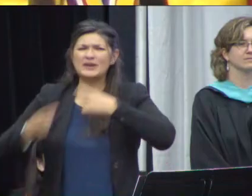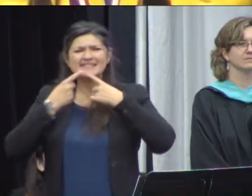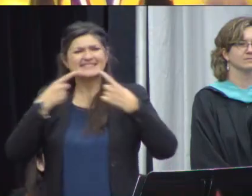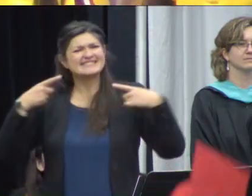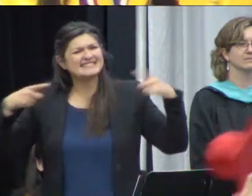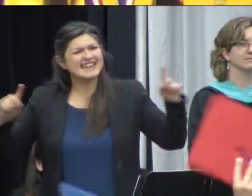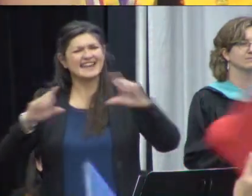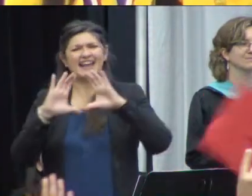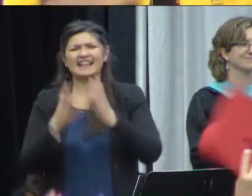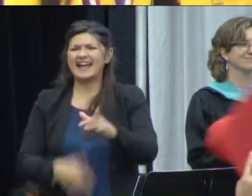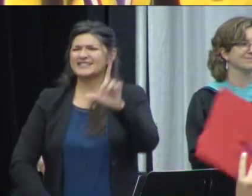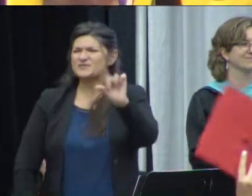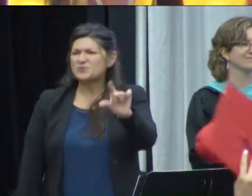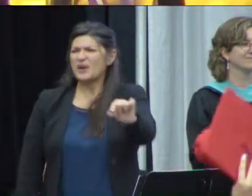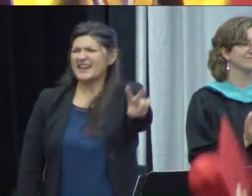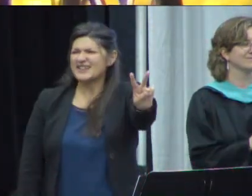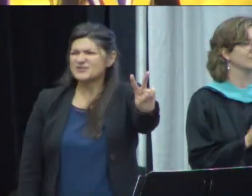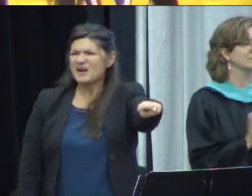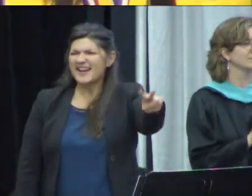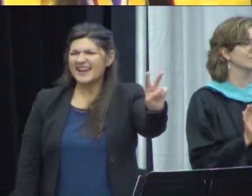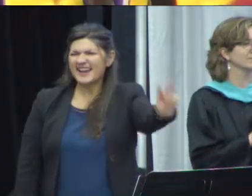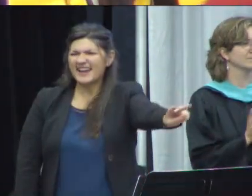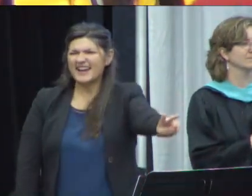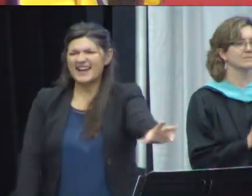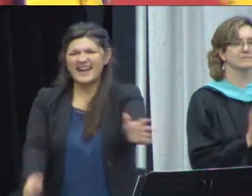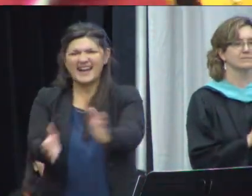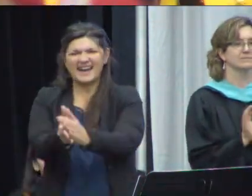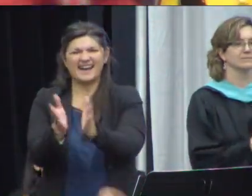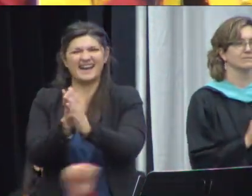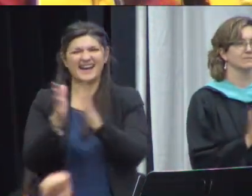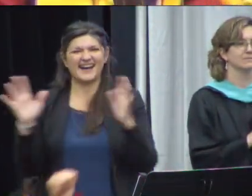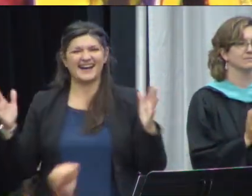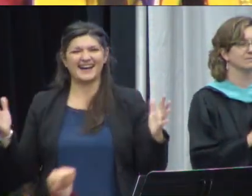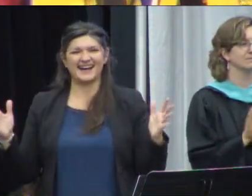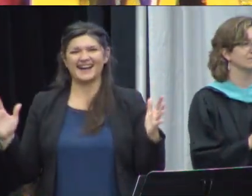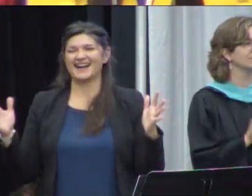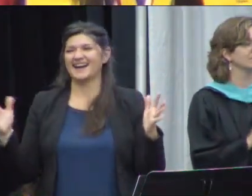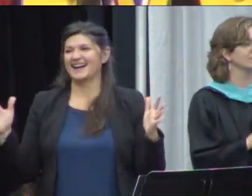(audience applauds)